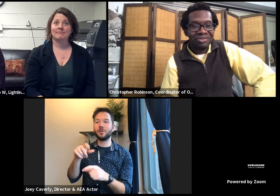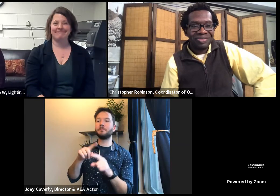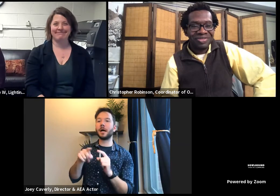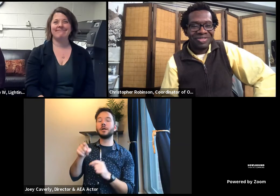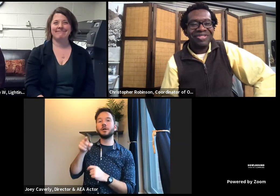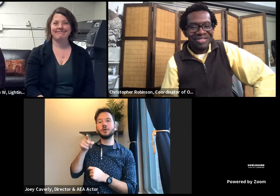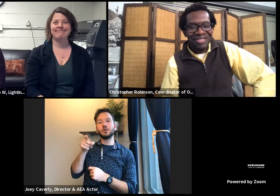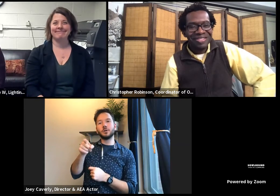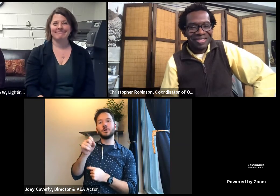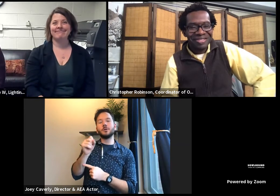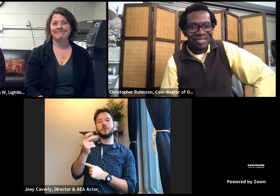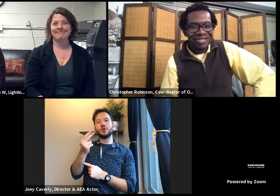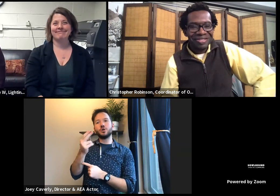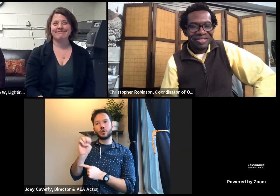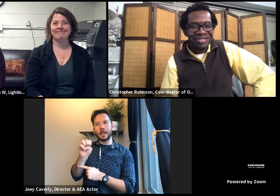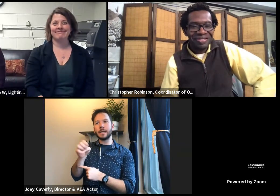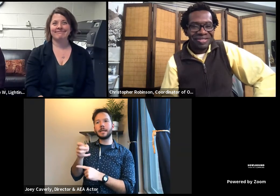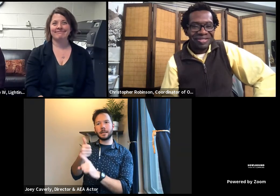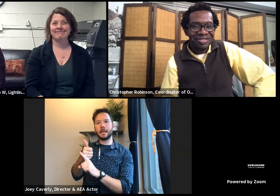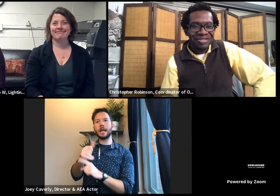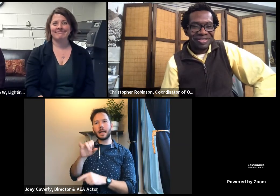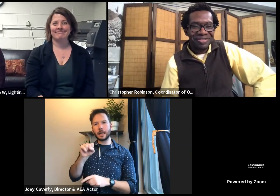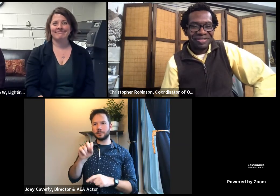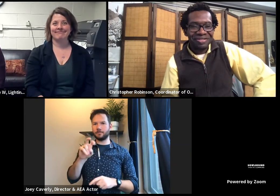with the fellow spot operator of whom you speak about.